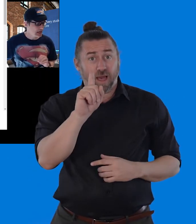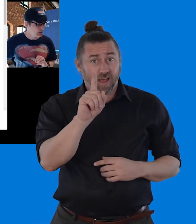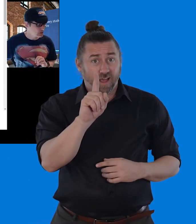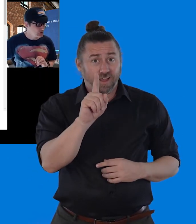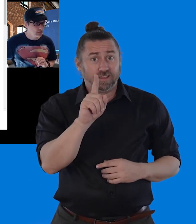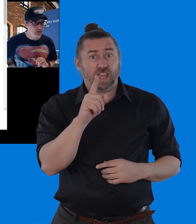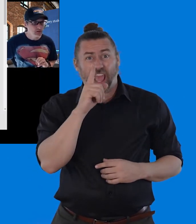(VIDEO PLAYS),